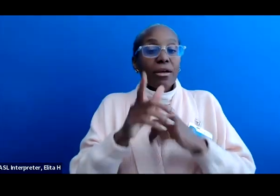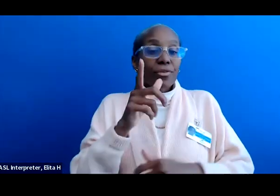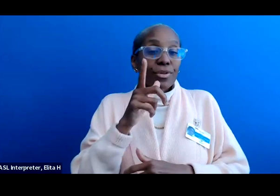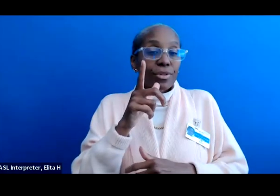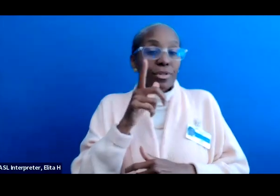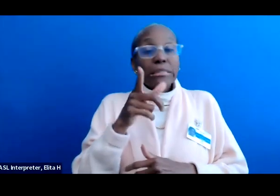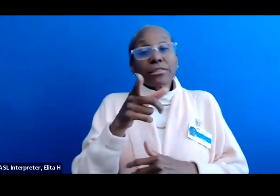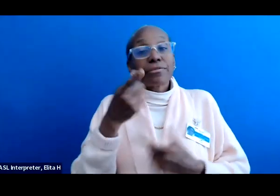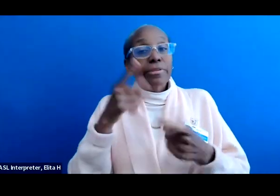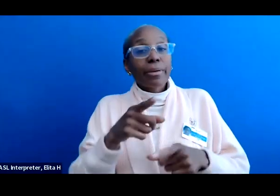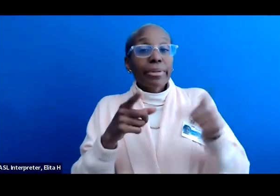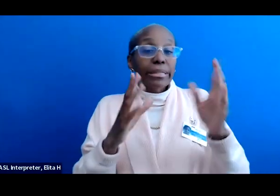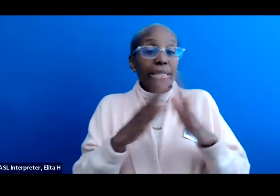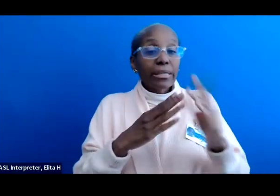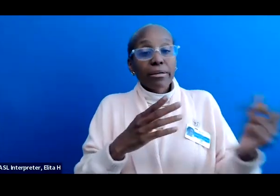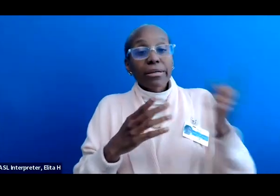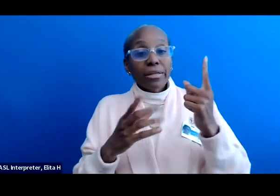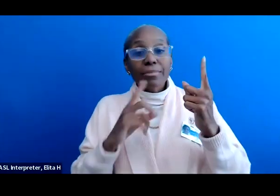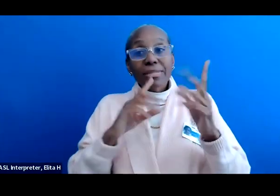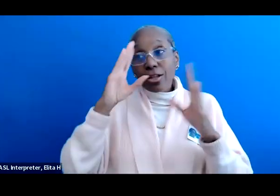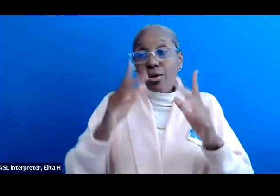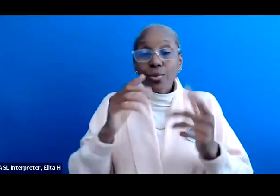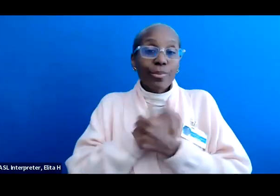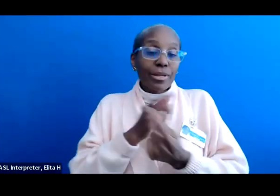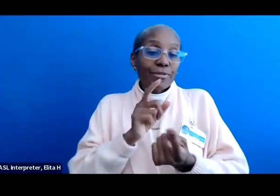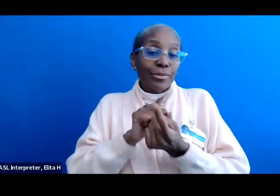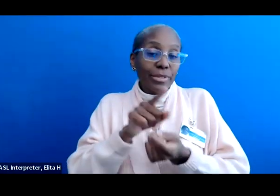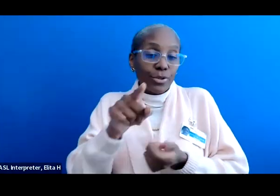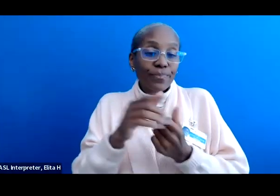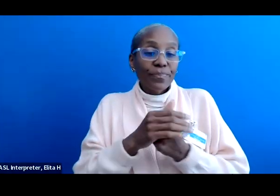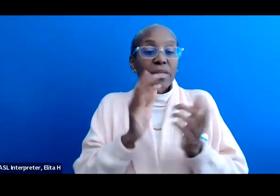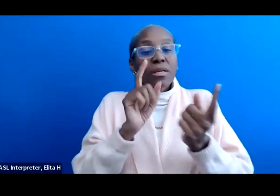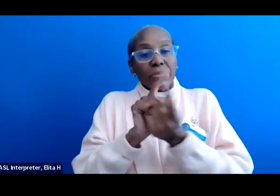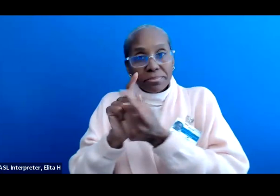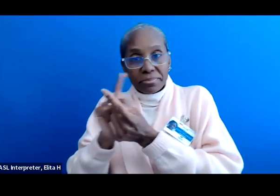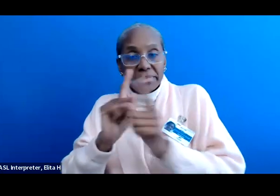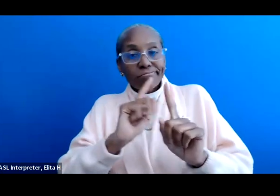If you happen to be in town, come say hello, I'd love to meet you. I do meet a lot of people when I go to these.